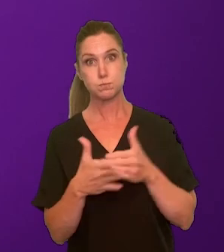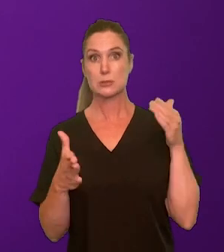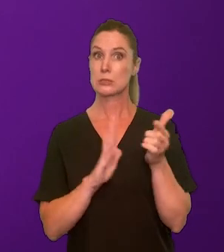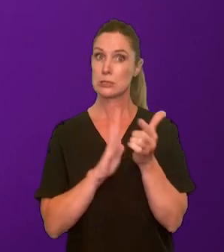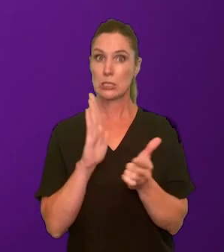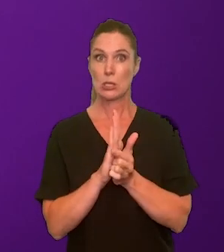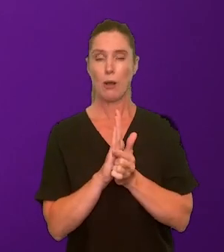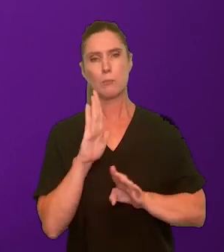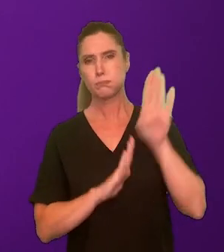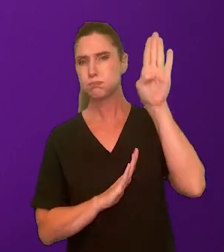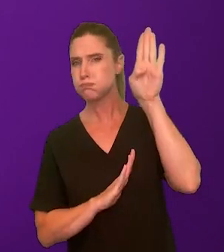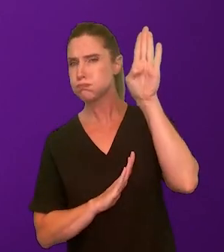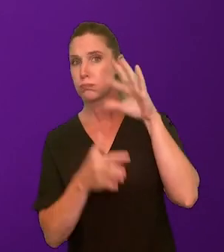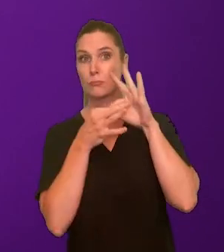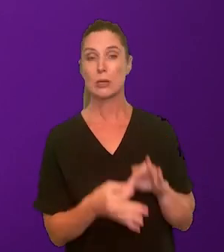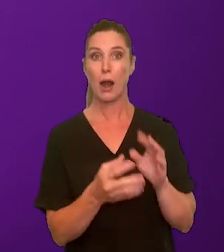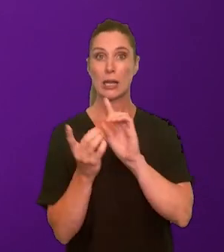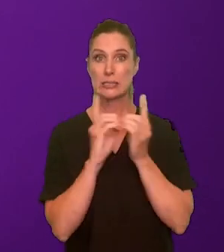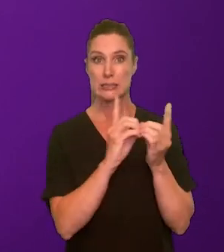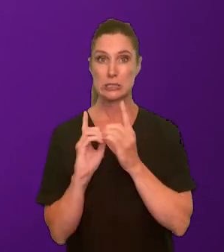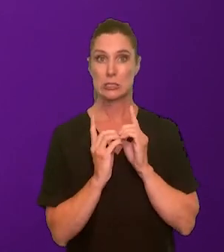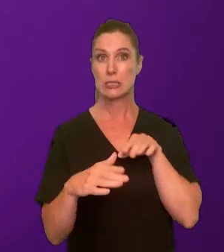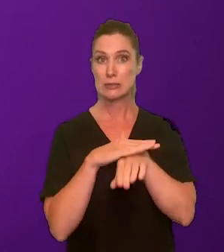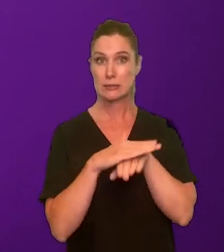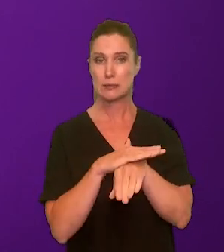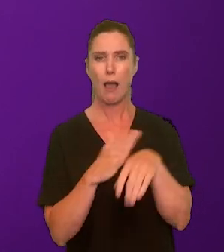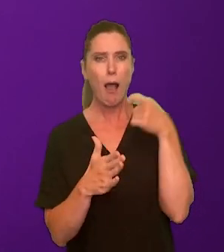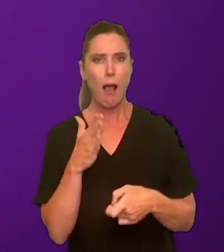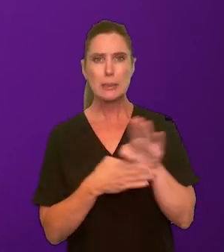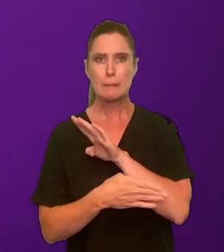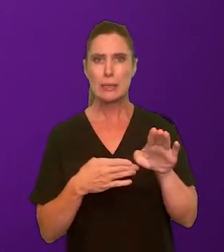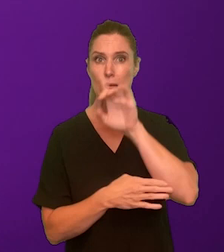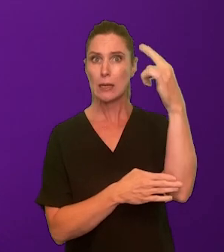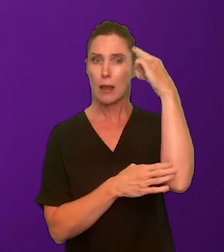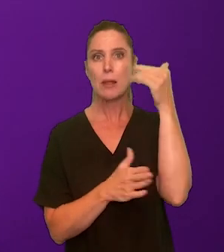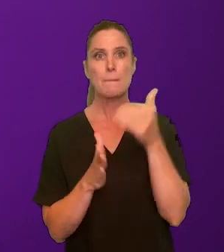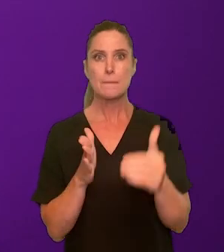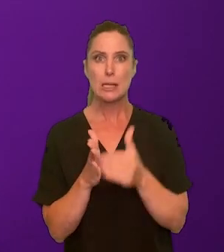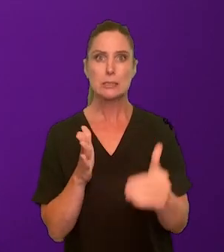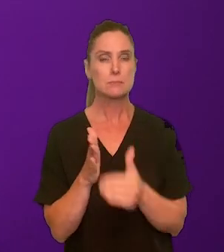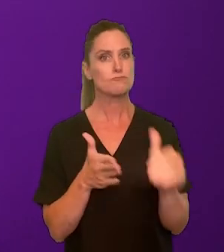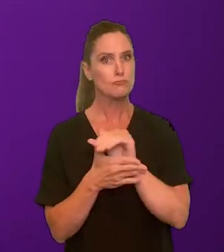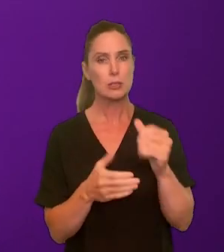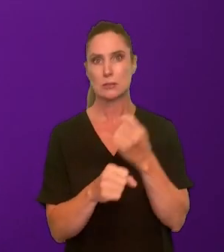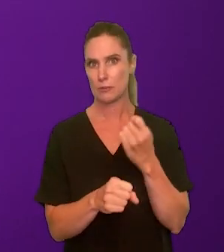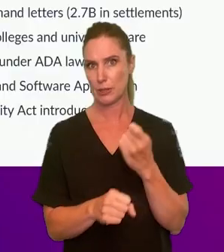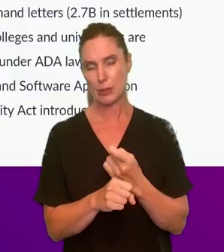are at an all-time high around digital accessibility, costing businesses and governments billions of dollars each year.